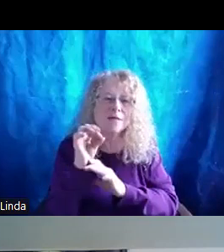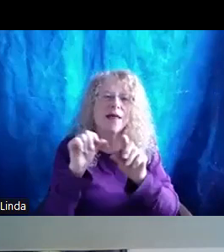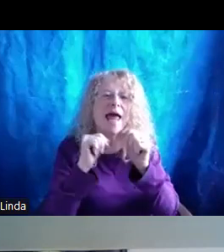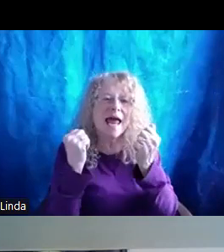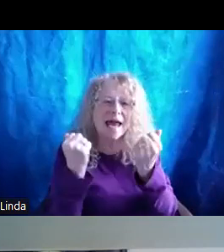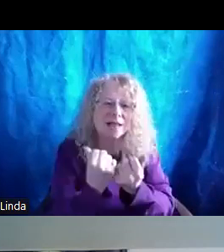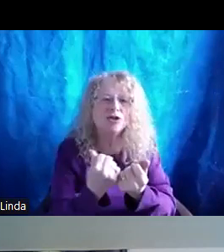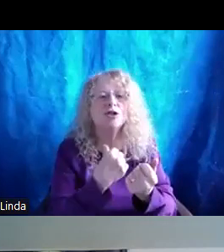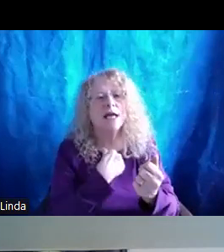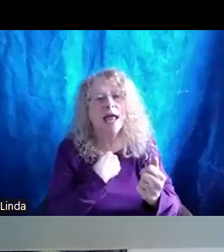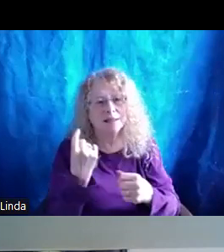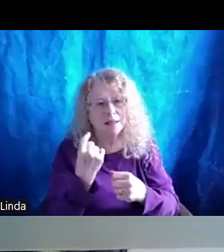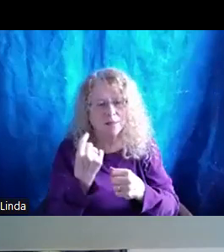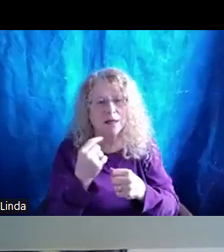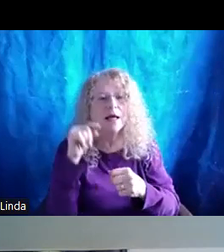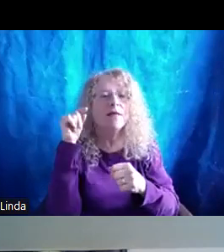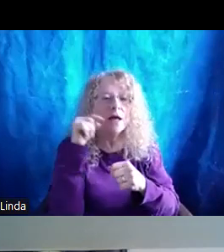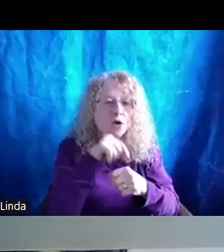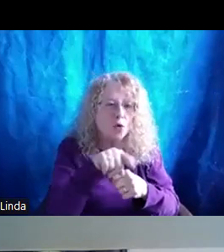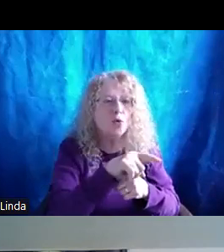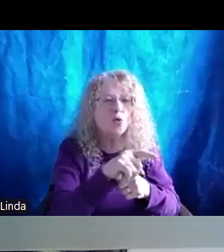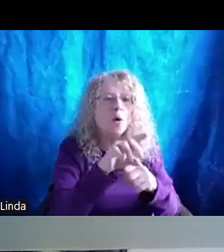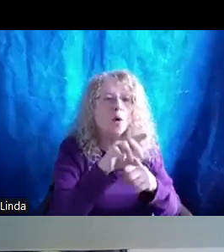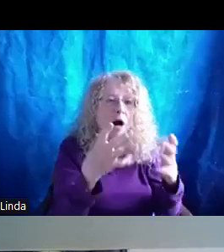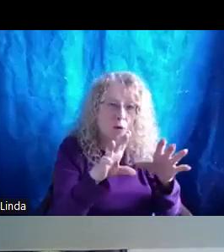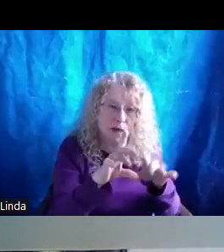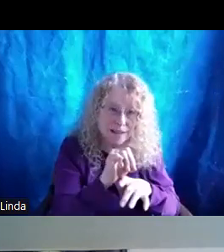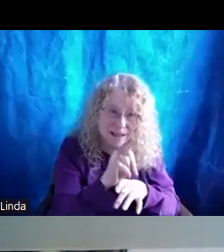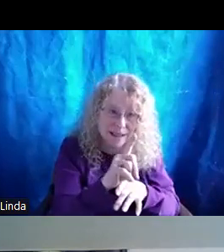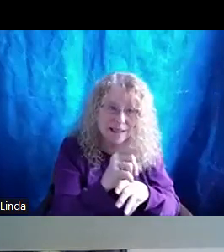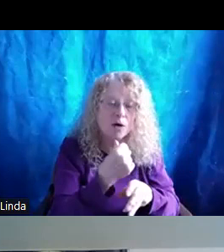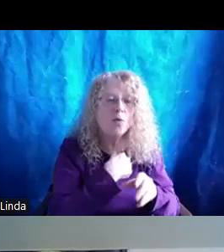OH. THAT YOU GUYS DID THAT WE COULD ALL SORT OF PUT TO HELP SPREAD THE WORD.